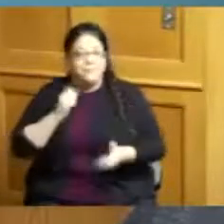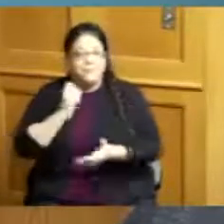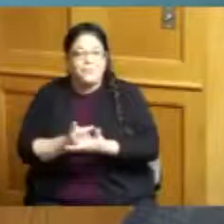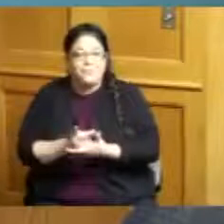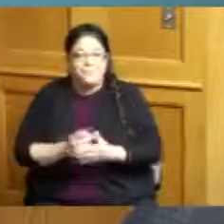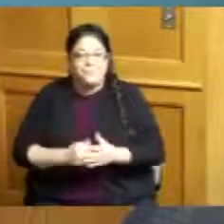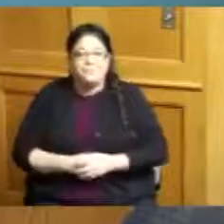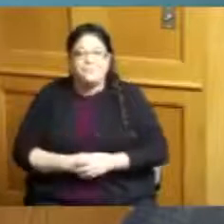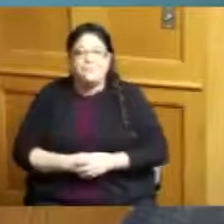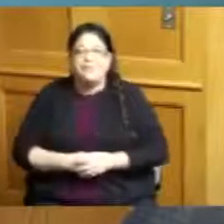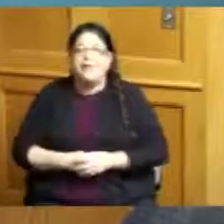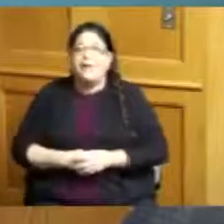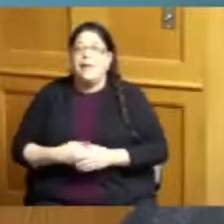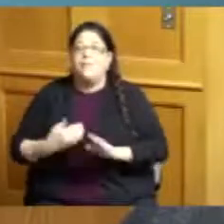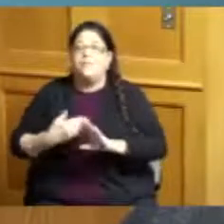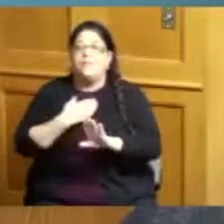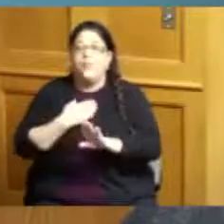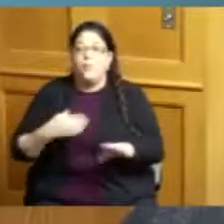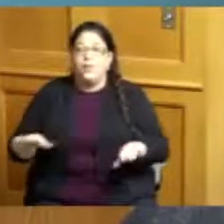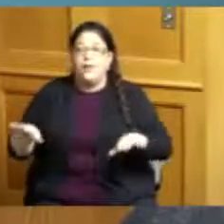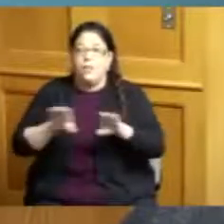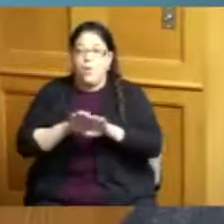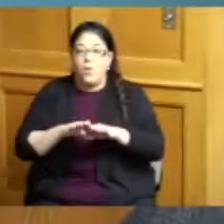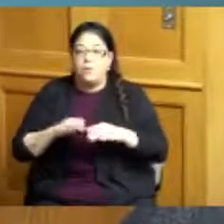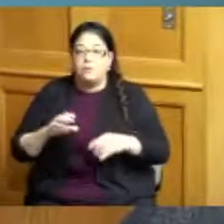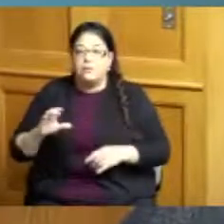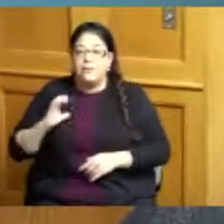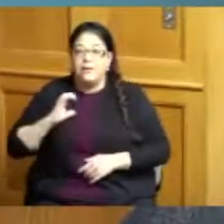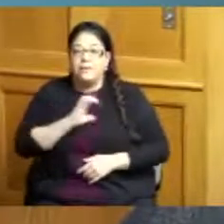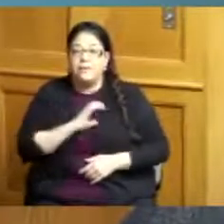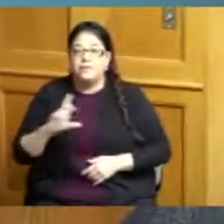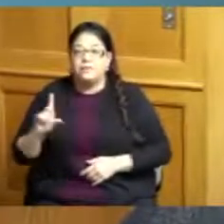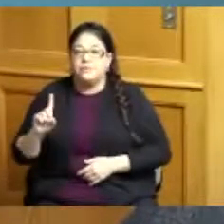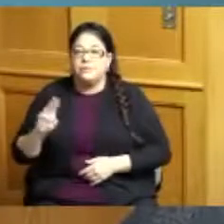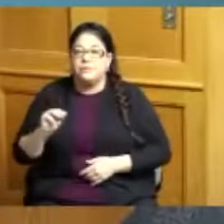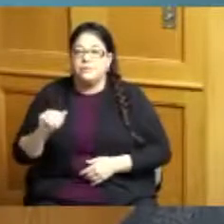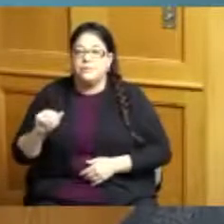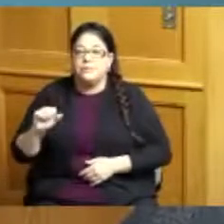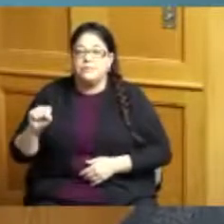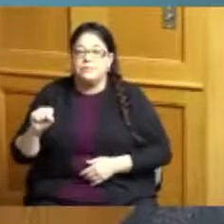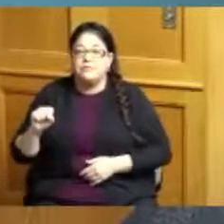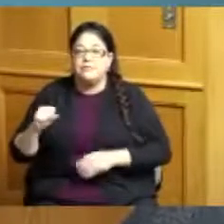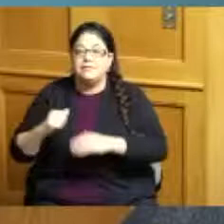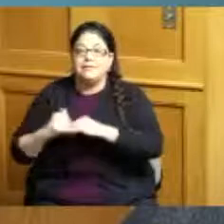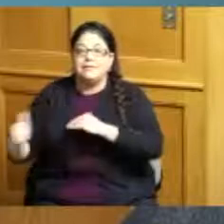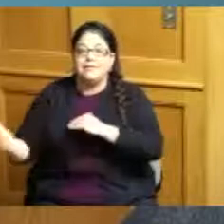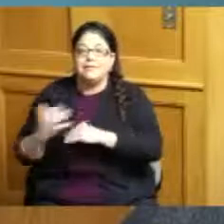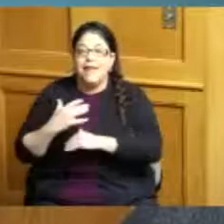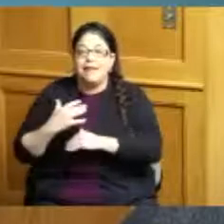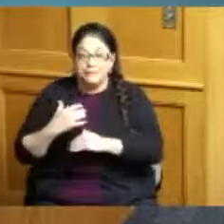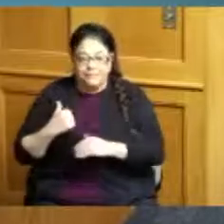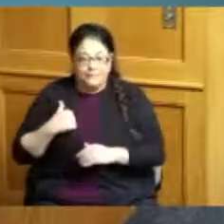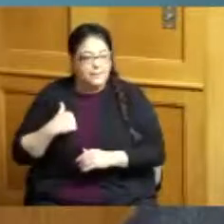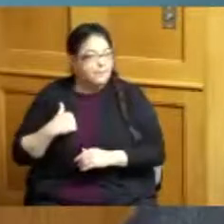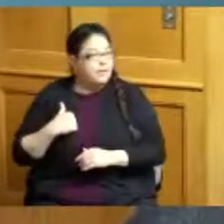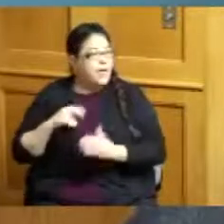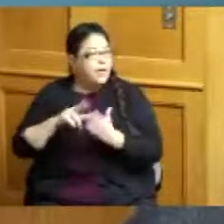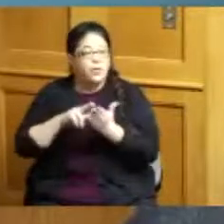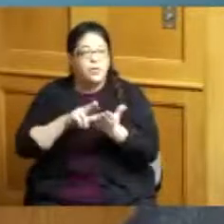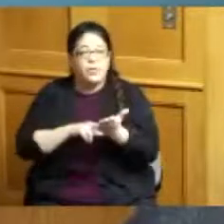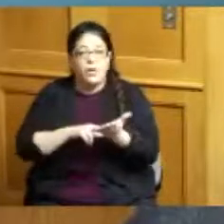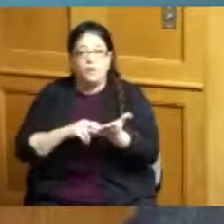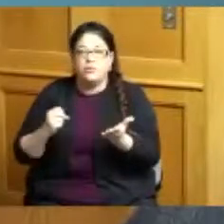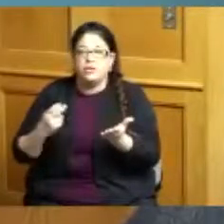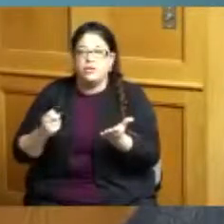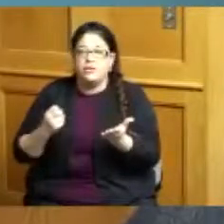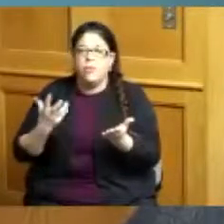and before we go Commissioner Dumas since this note that you would like to have read